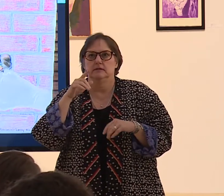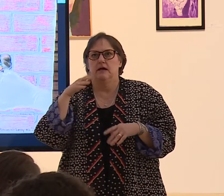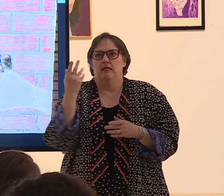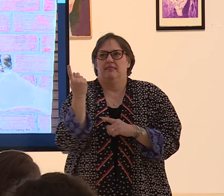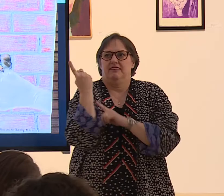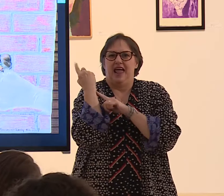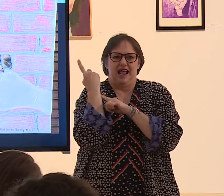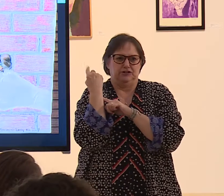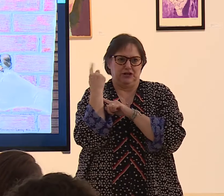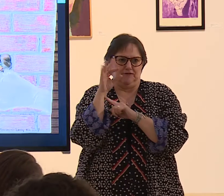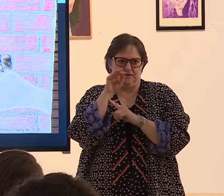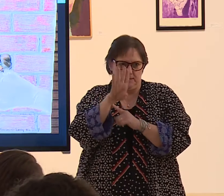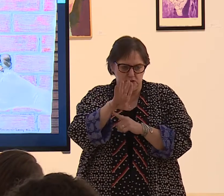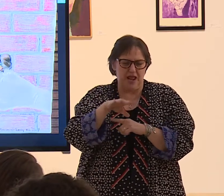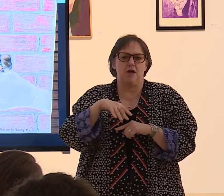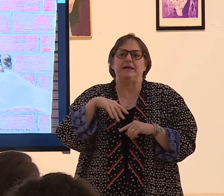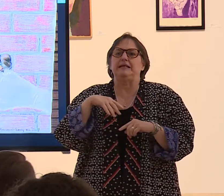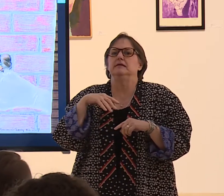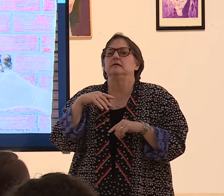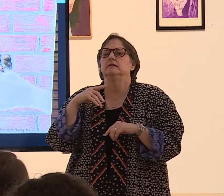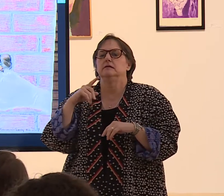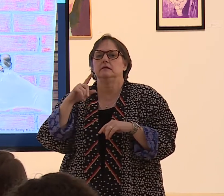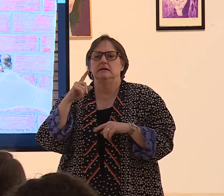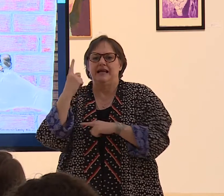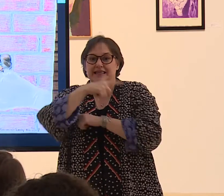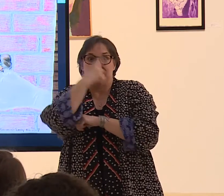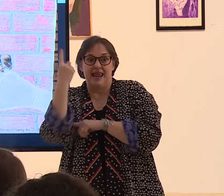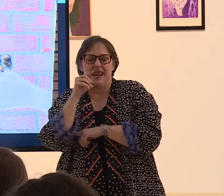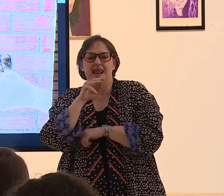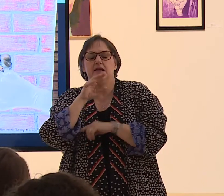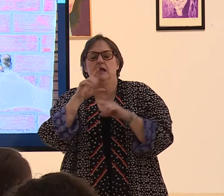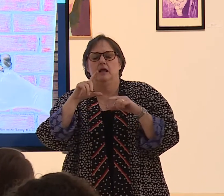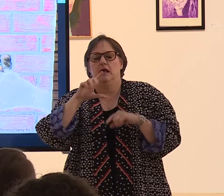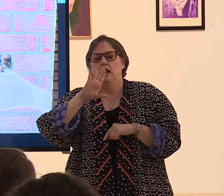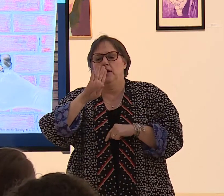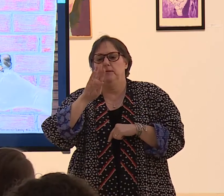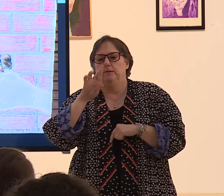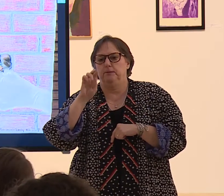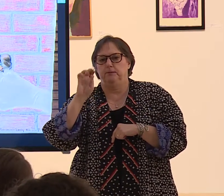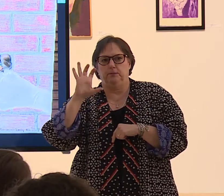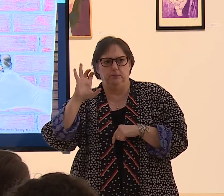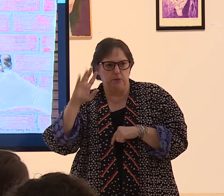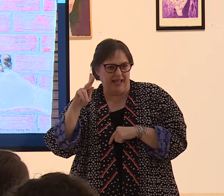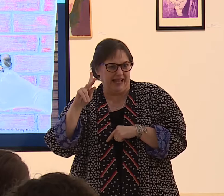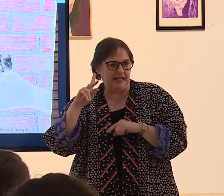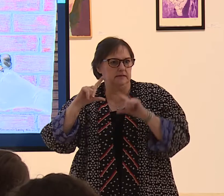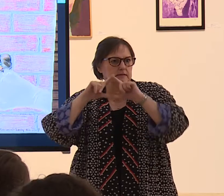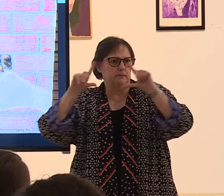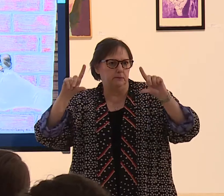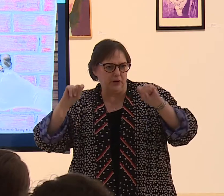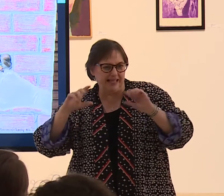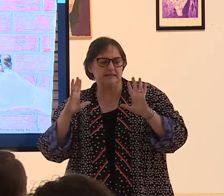I did this for the Challenge last year, in February. It was a Brick Motif.